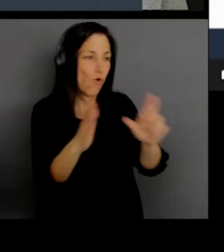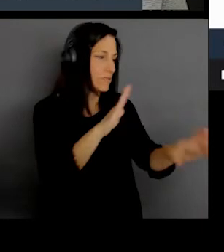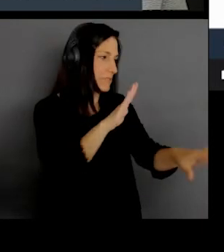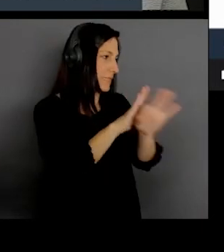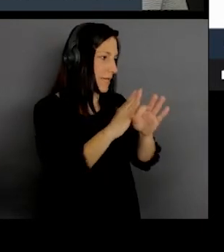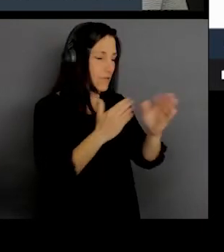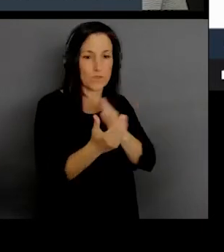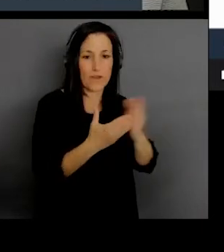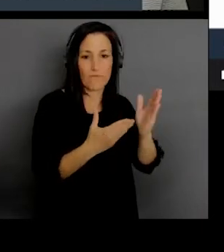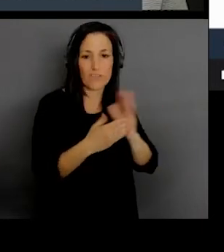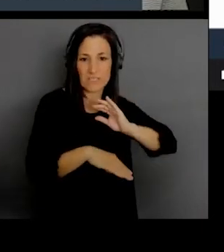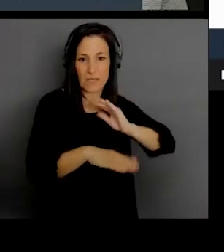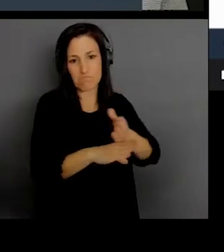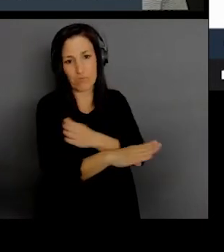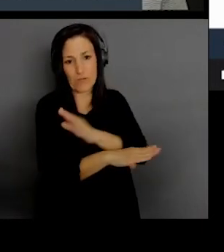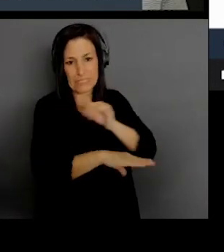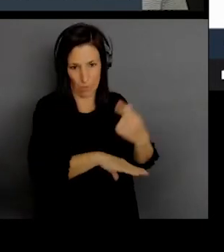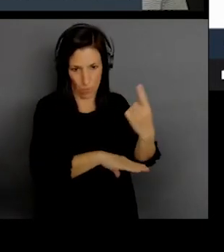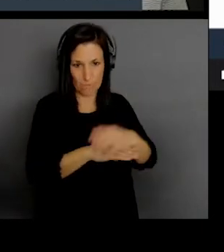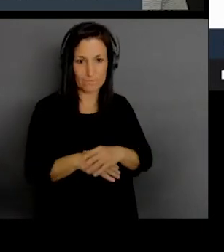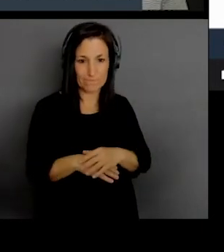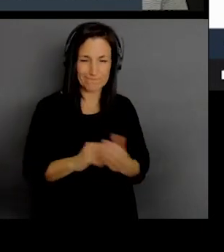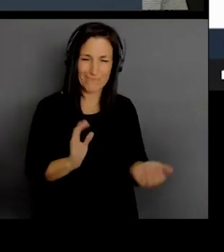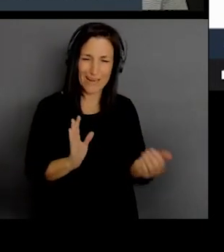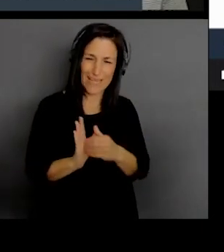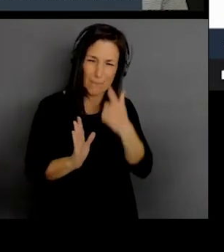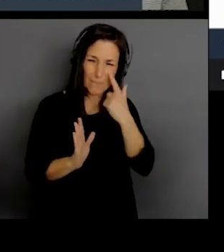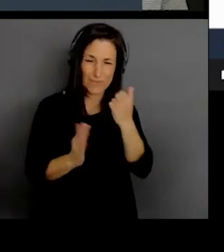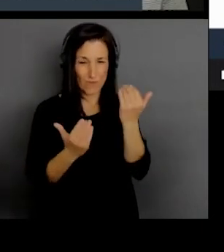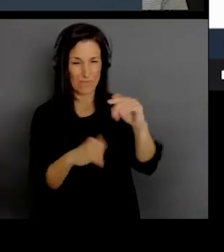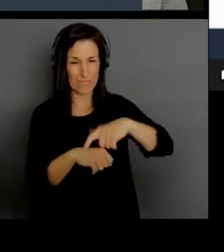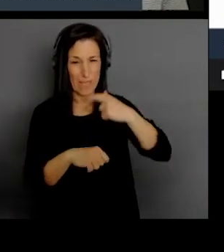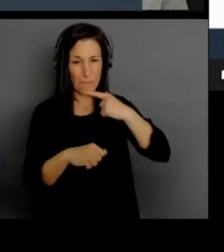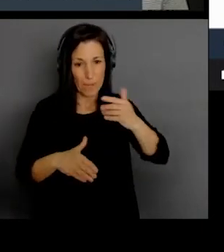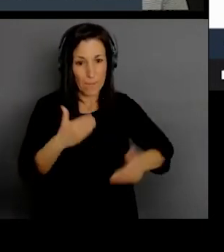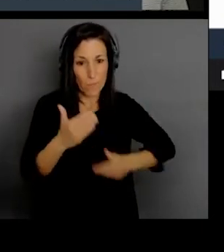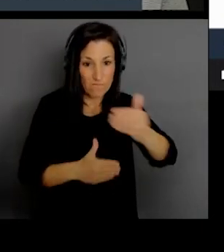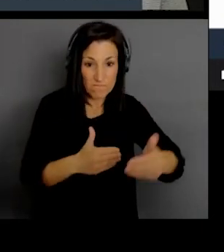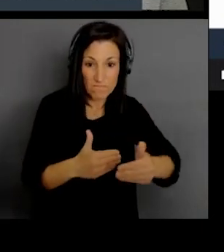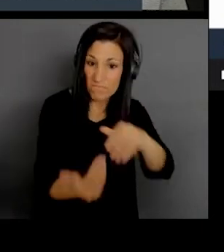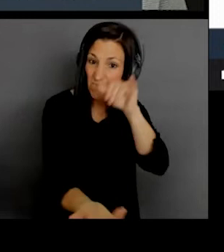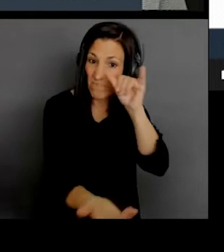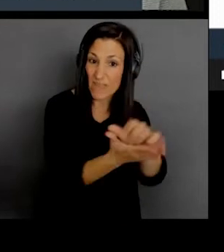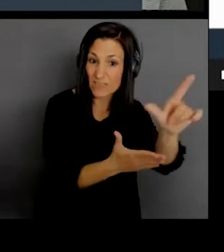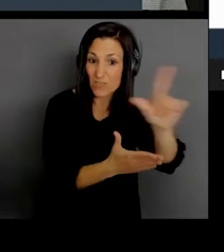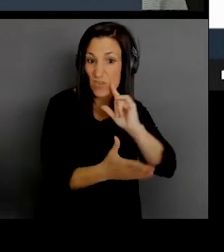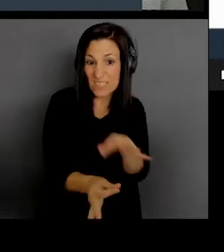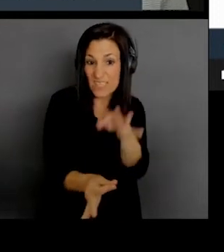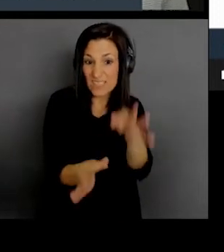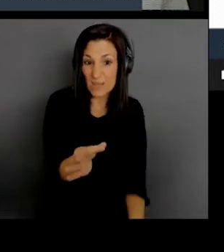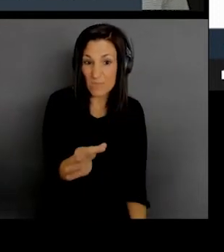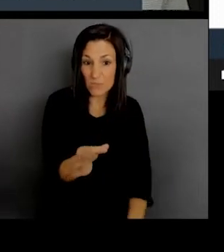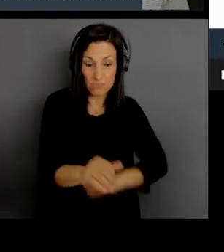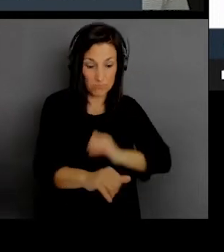Again, interest of time, I'm going to move forward. And that's about it. It's as simple as that. And like any other Aurora database,